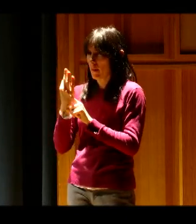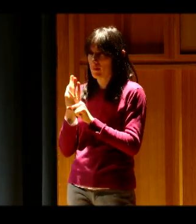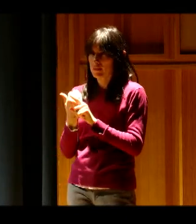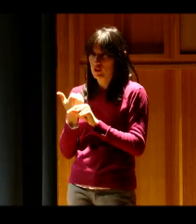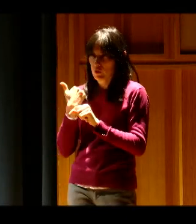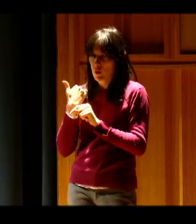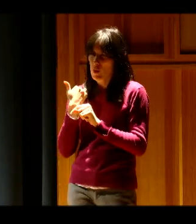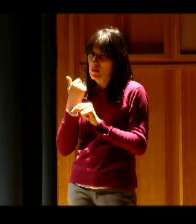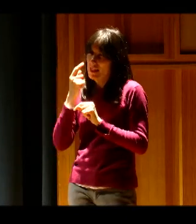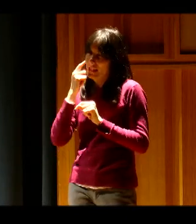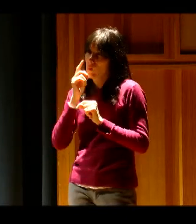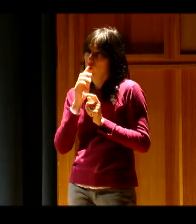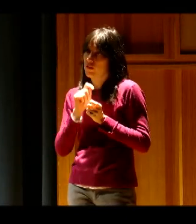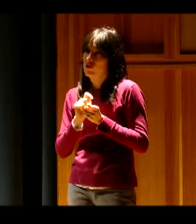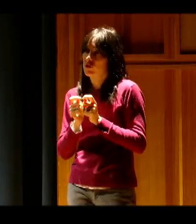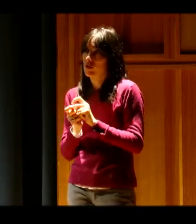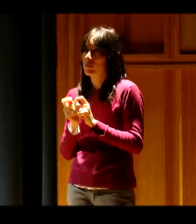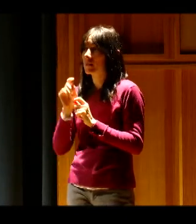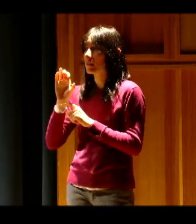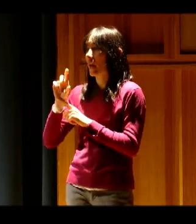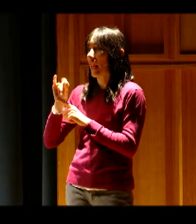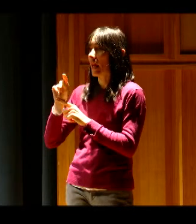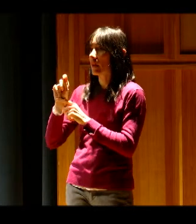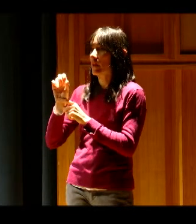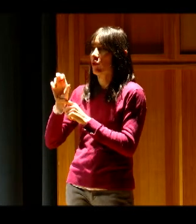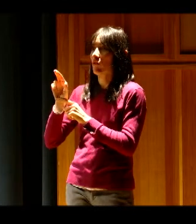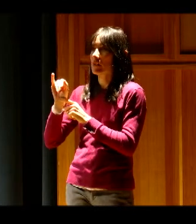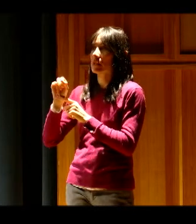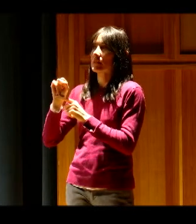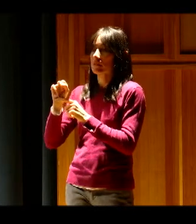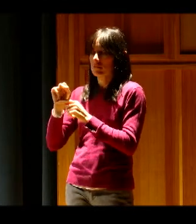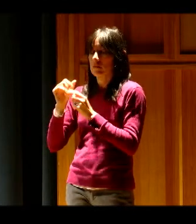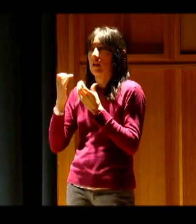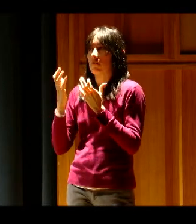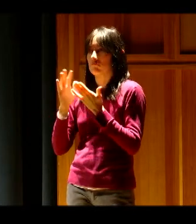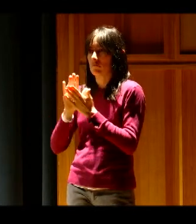because the climate crisis has become very political in the UK.